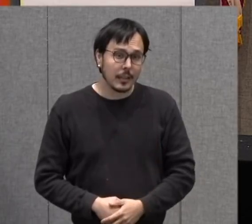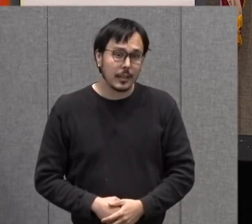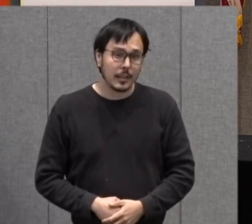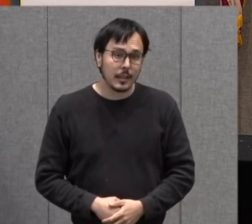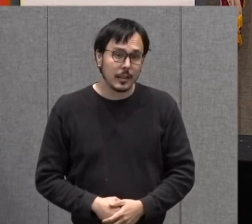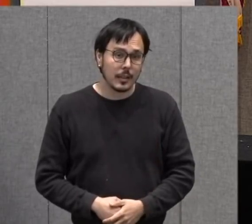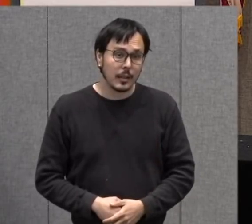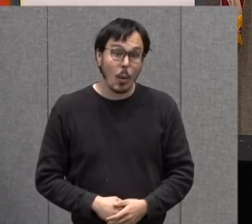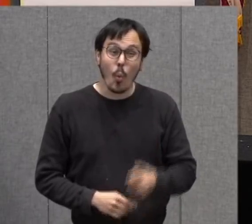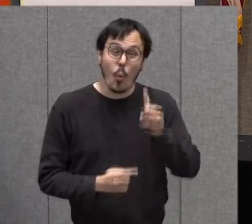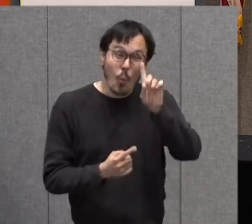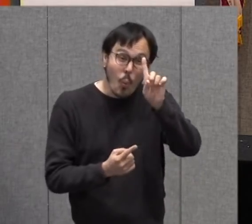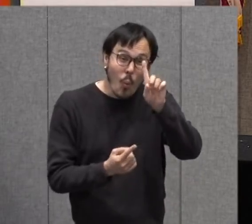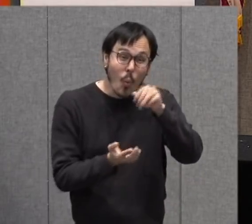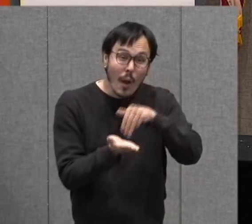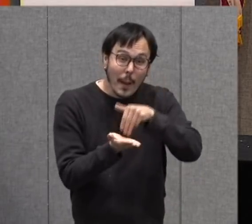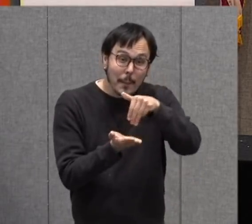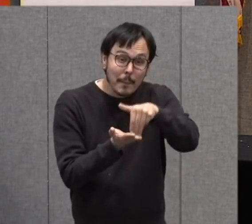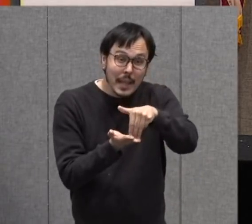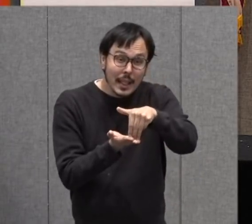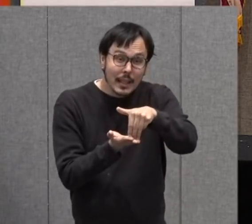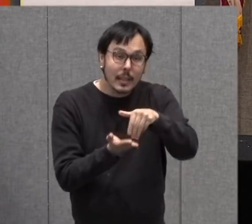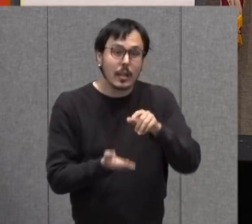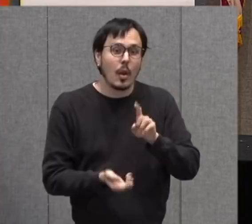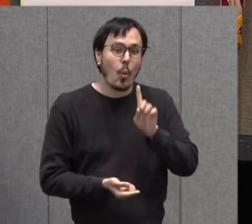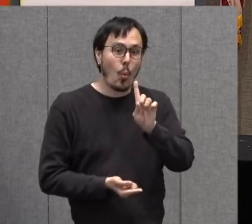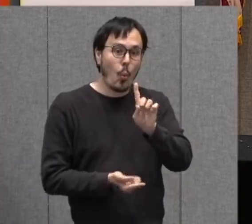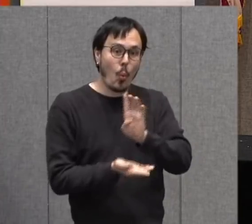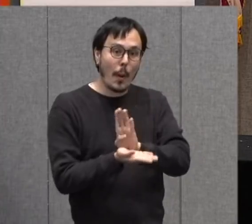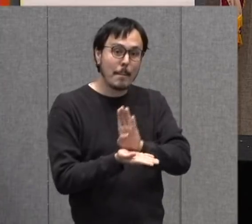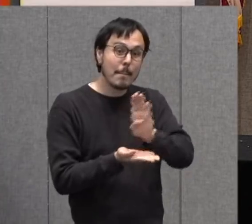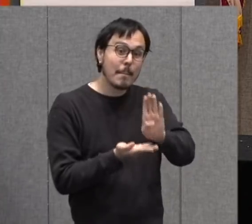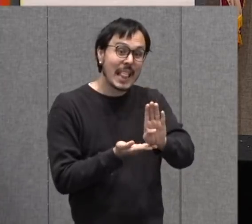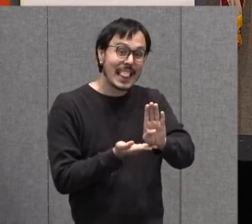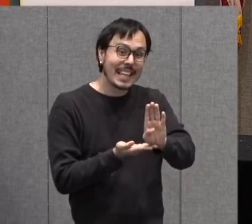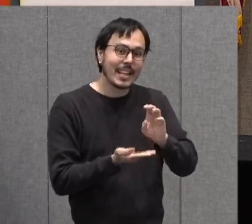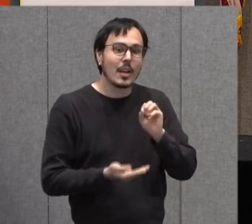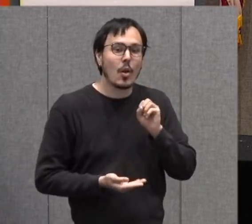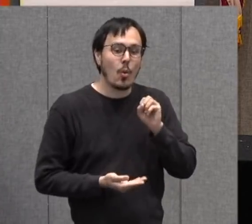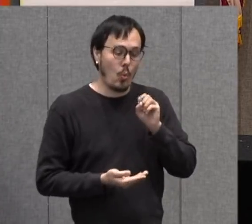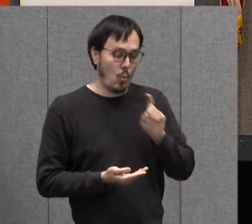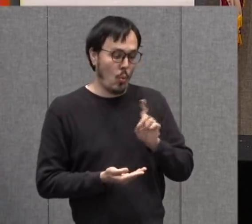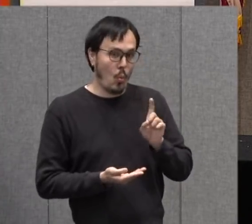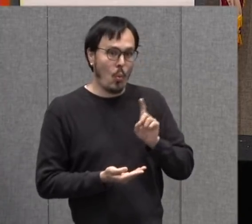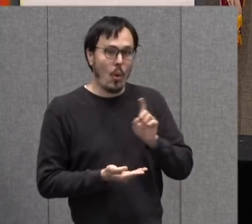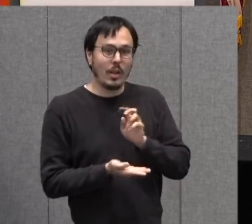one million, one billion or one trillion is the biggest number?